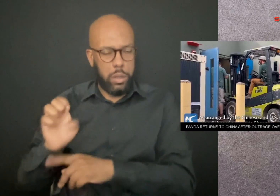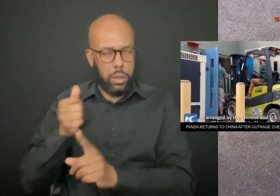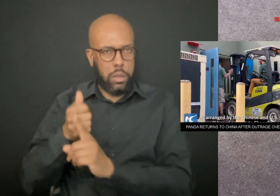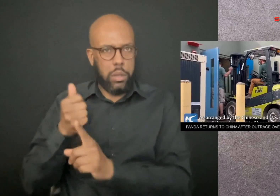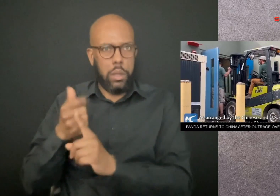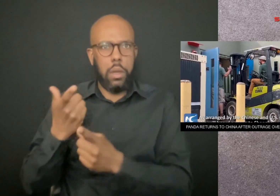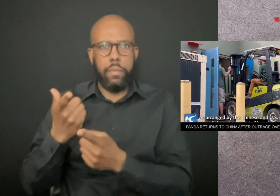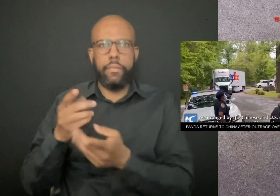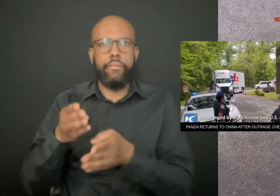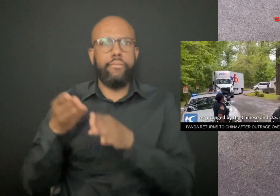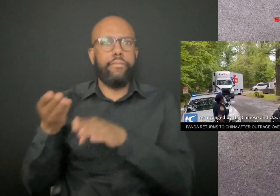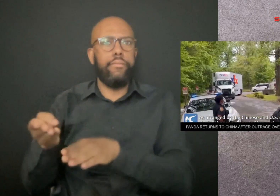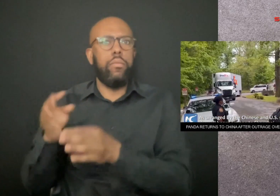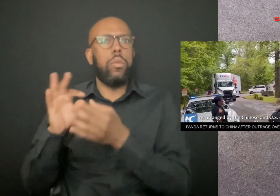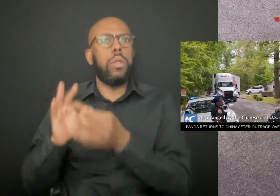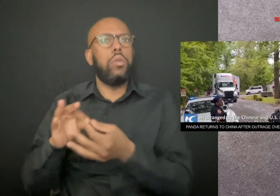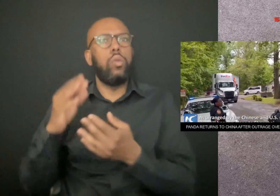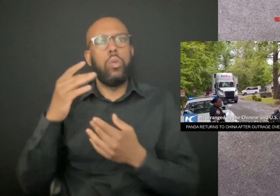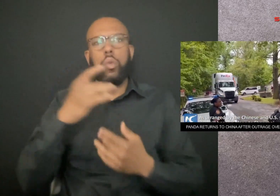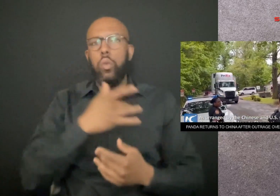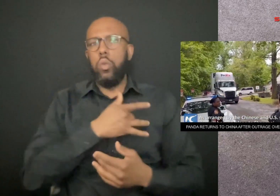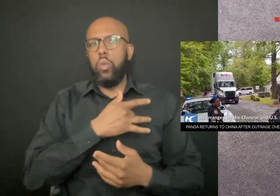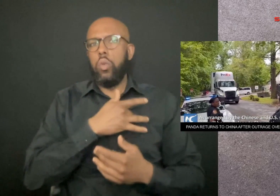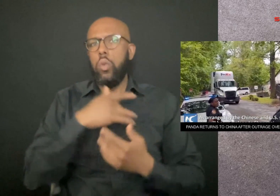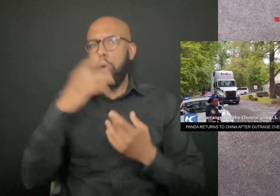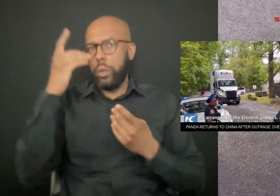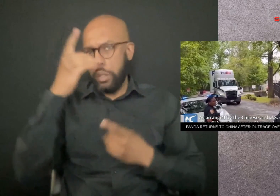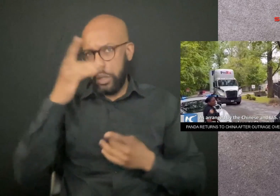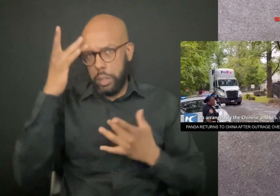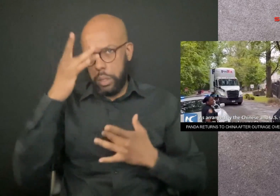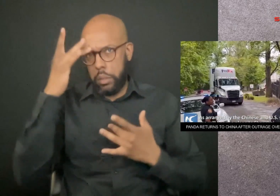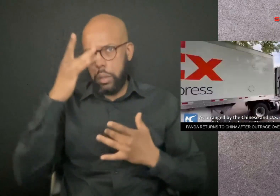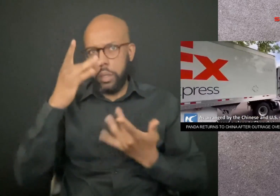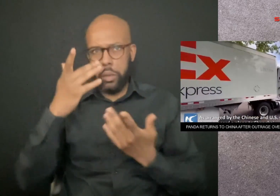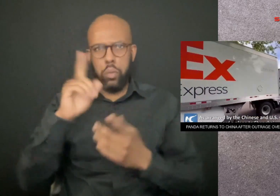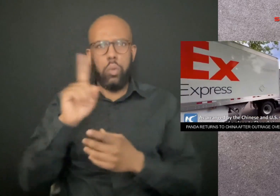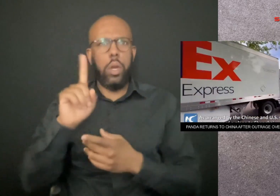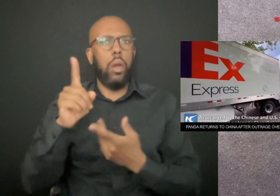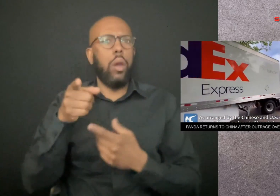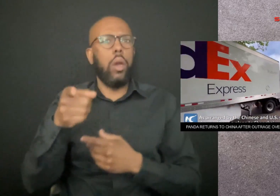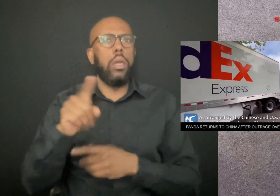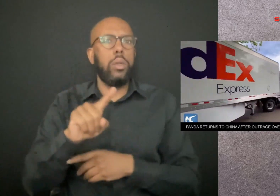Lola died of heart disease at the zoo in February just a few